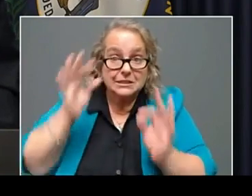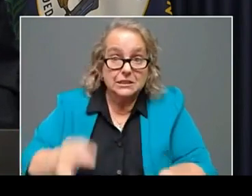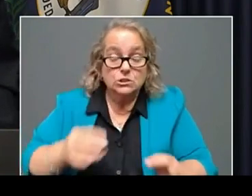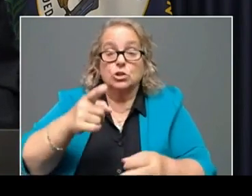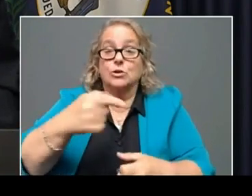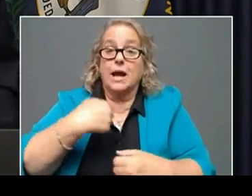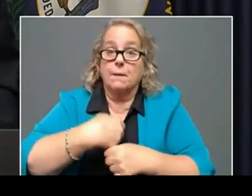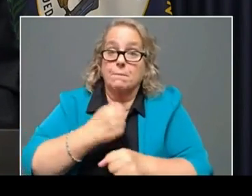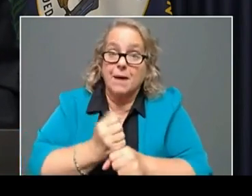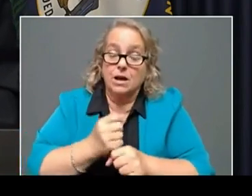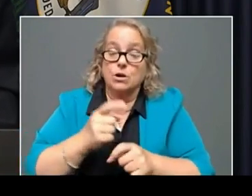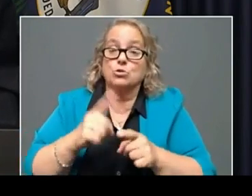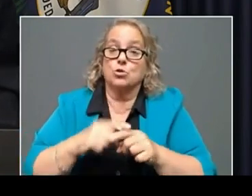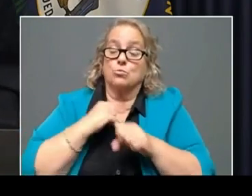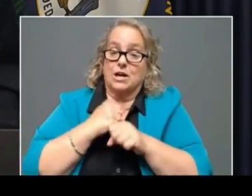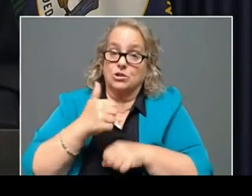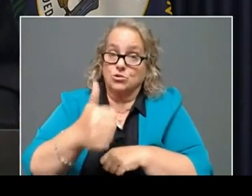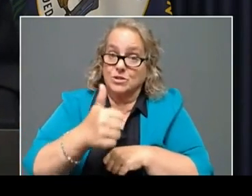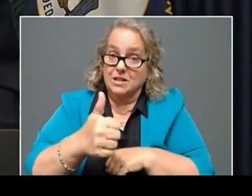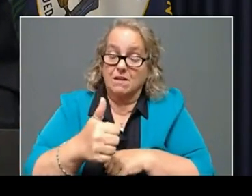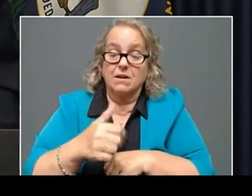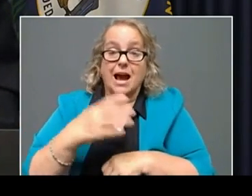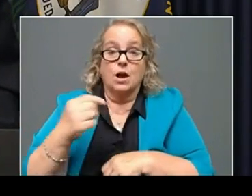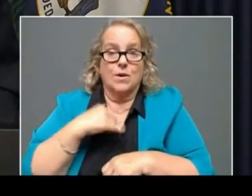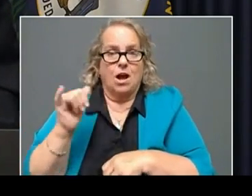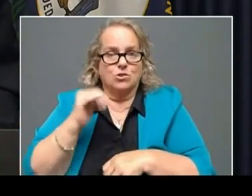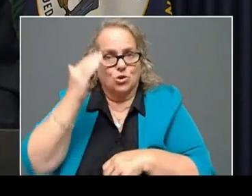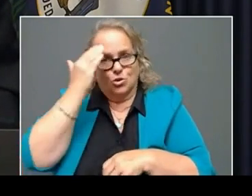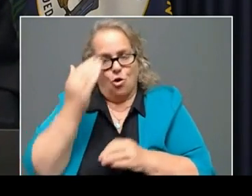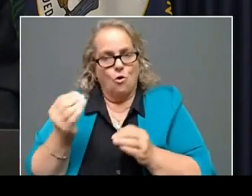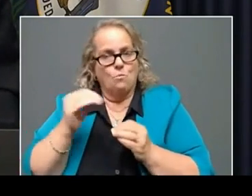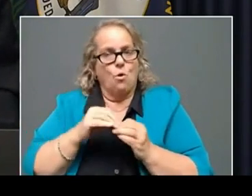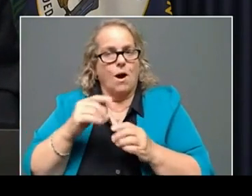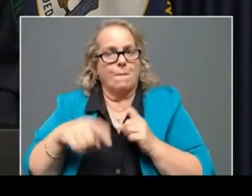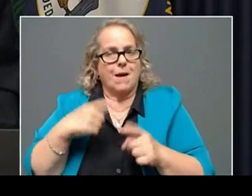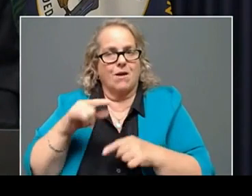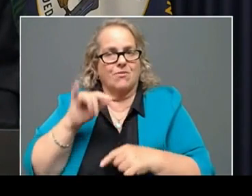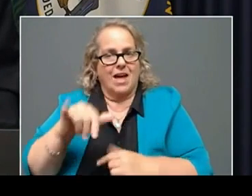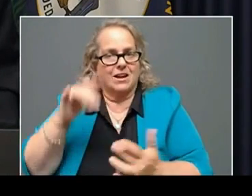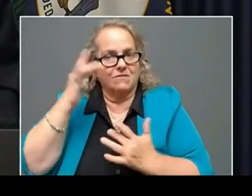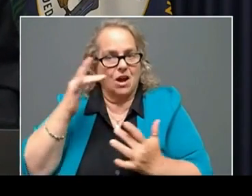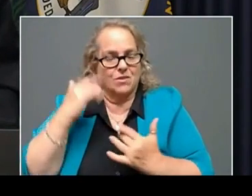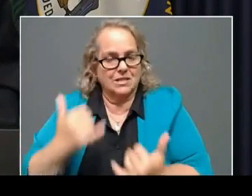degree. We also know so much more about the, the virus. Now, as far as schools,